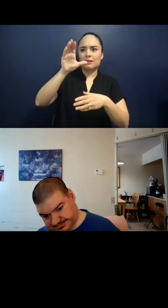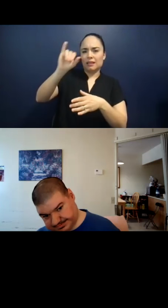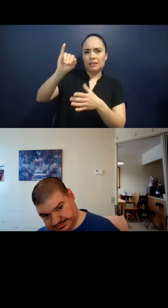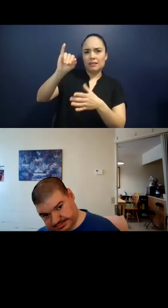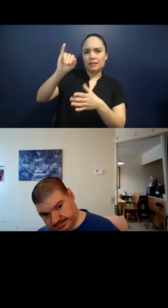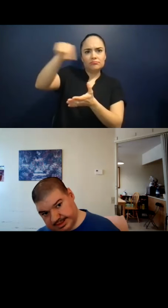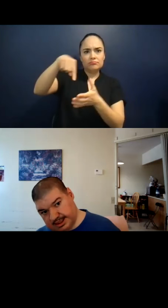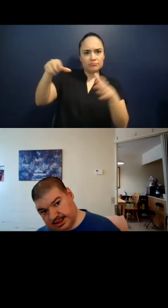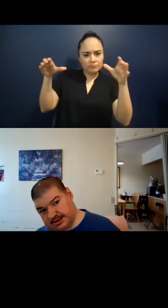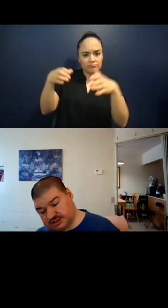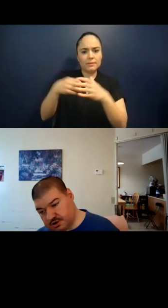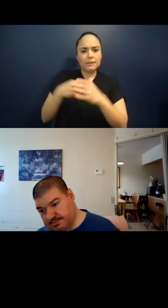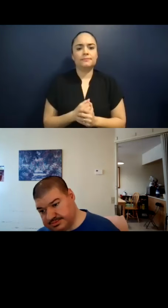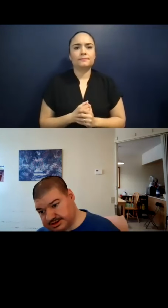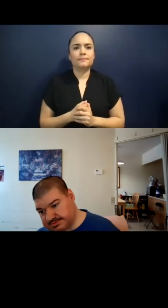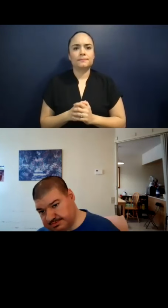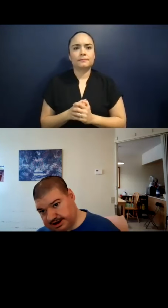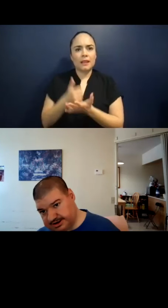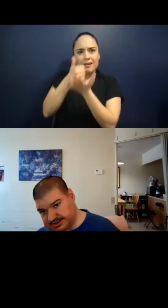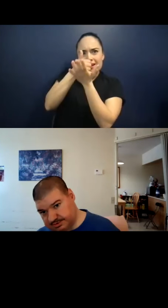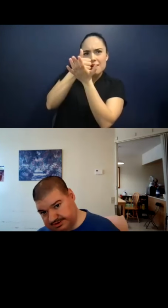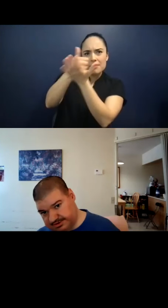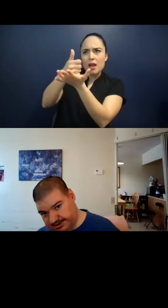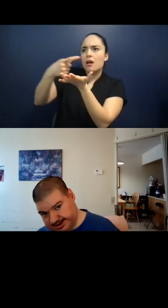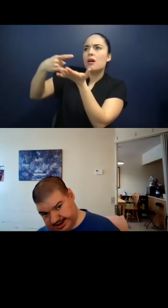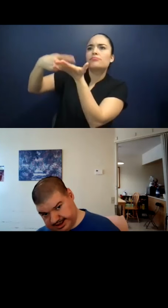a person with a disability